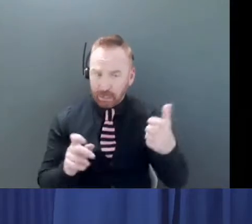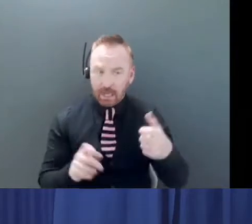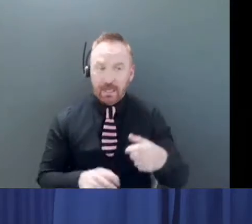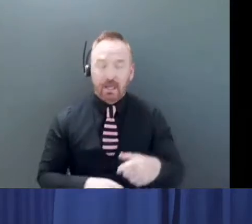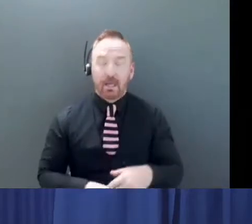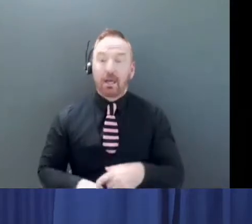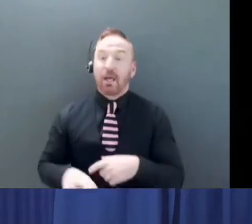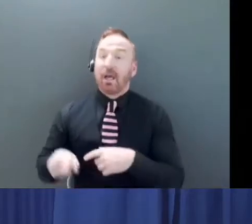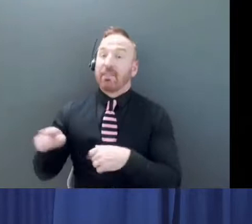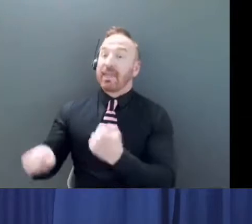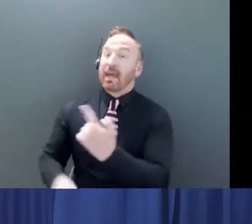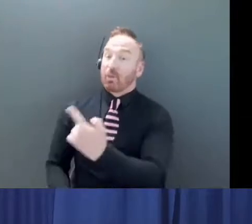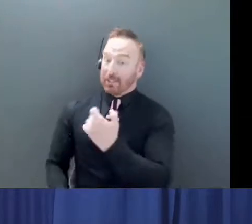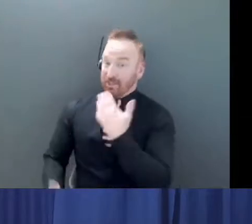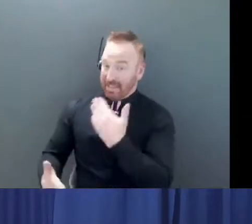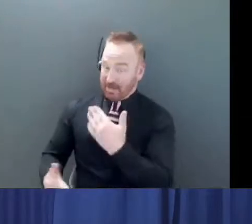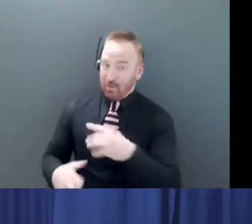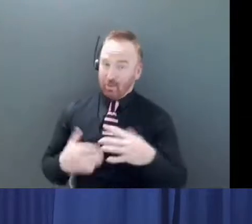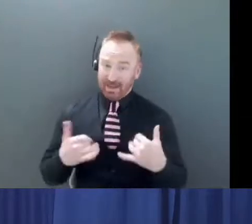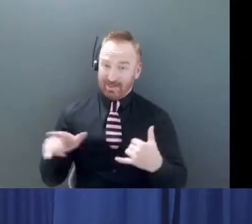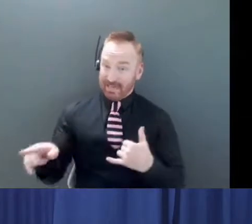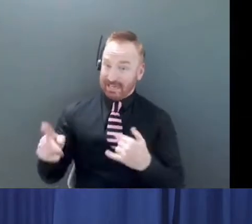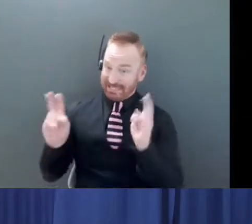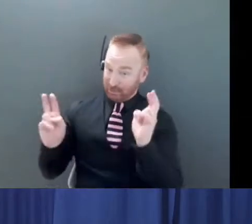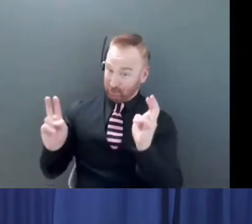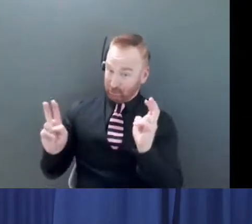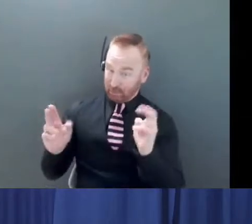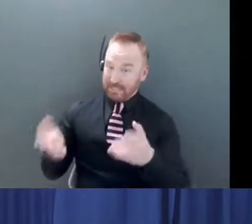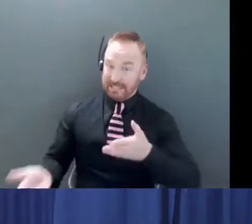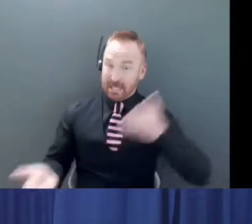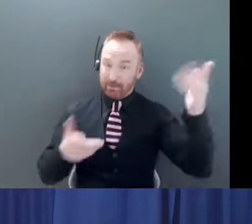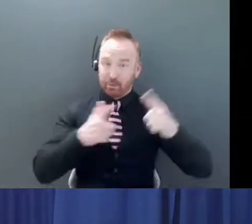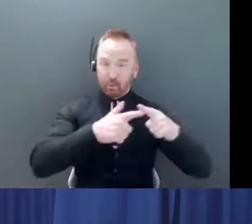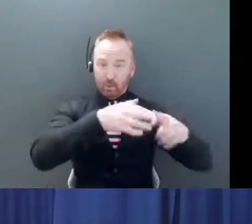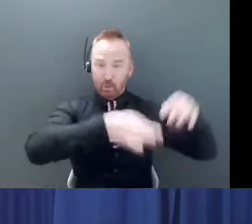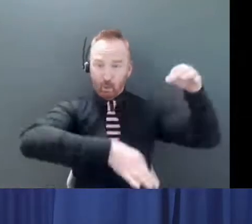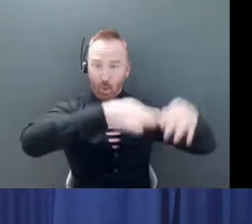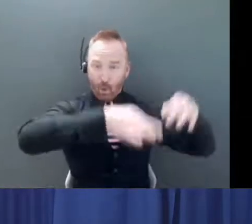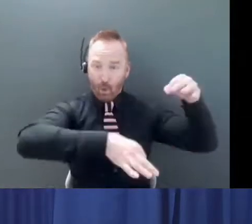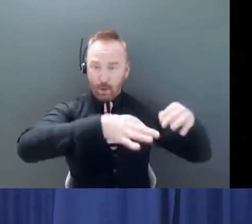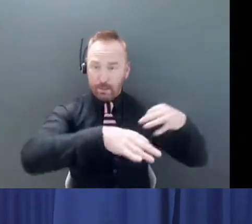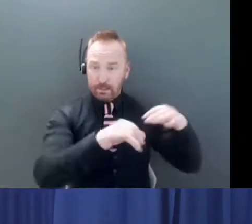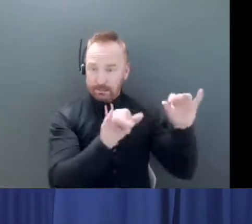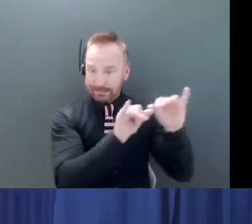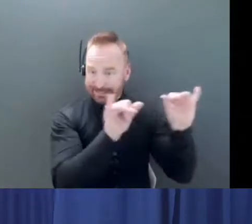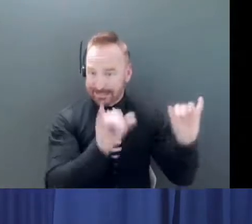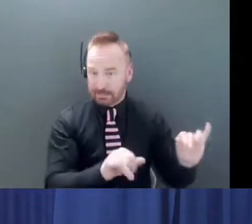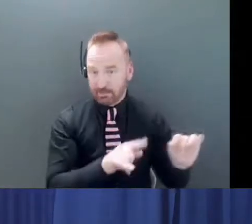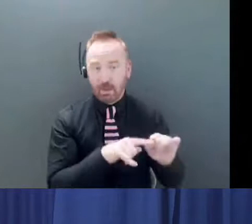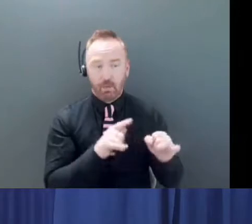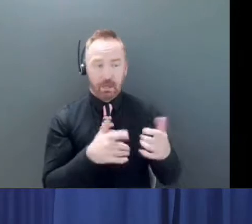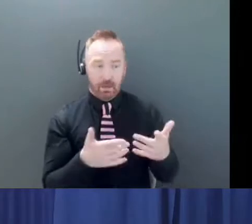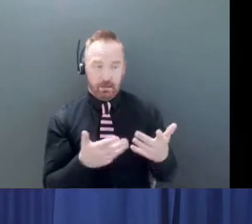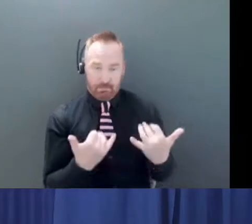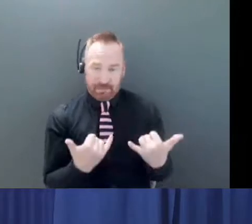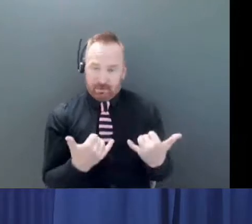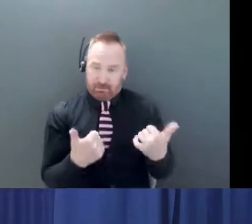the courts right now and we are determining further investigation. So I will not be making any public comments about that at this time. Thank you.